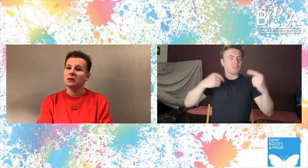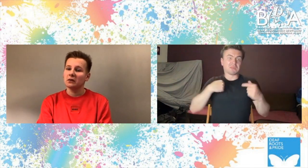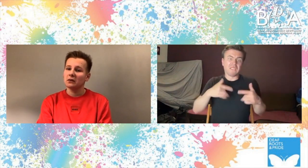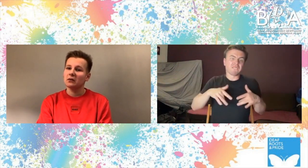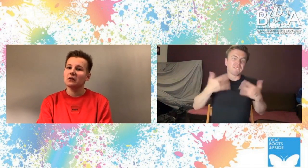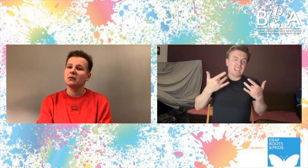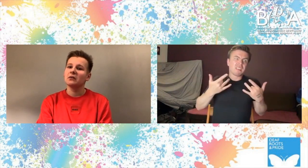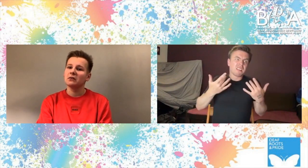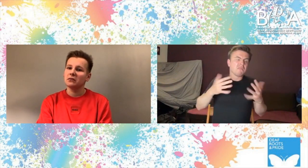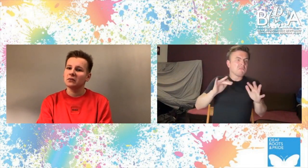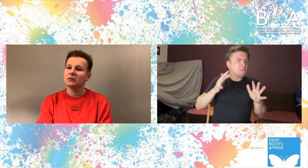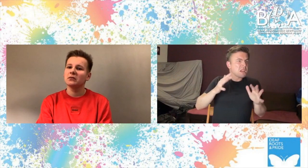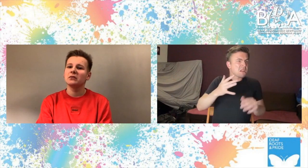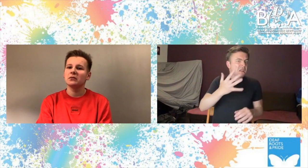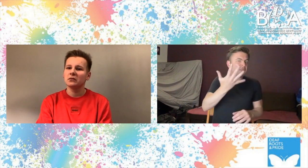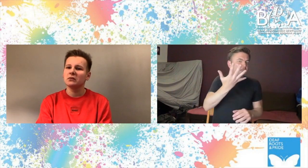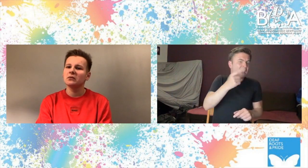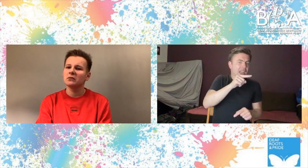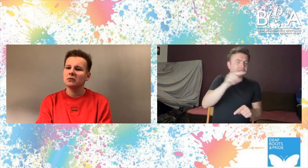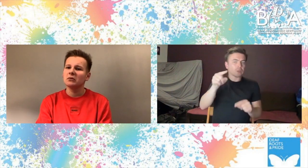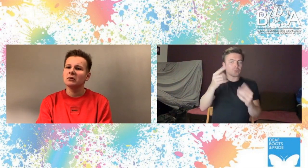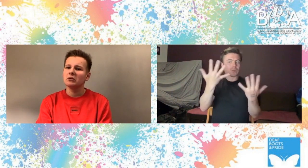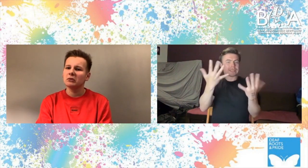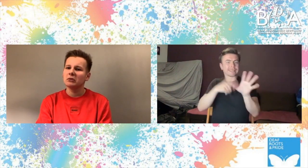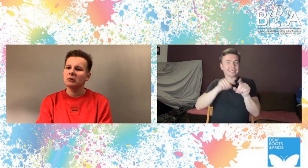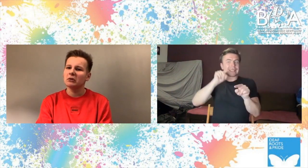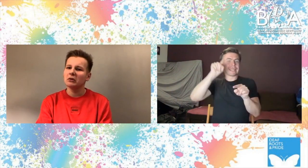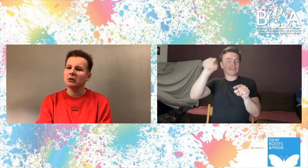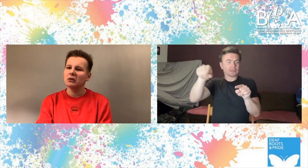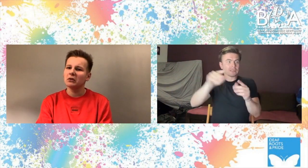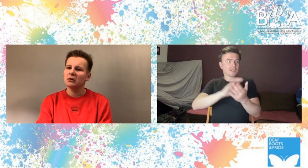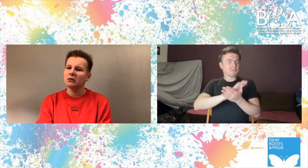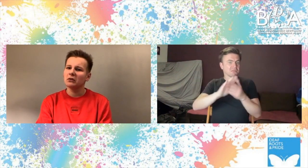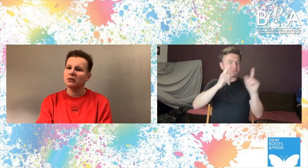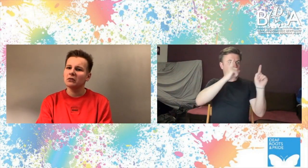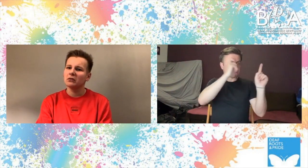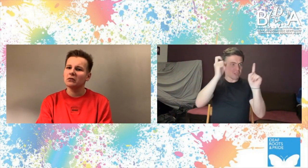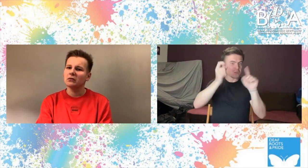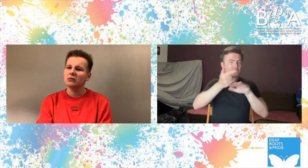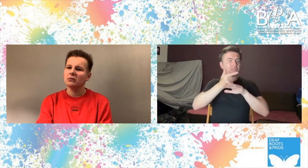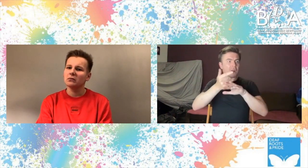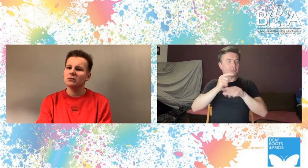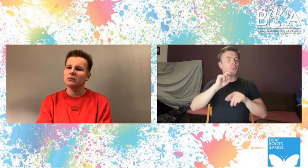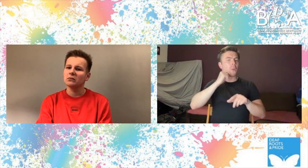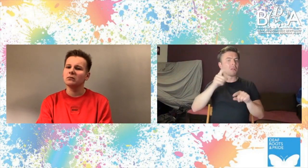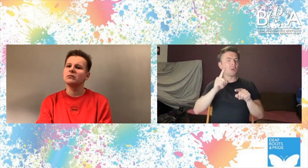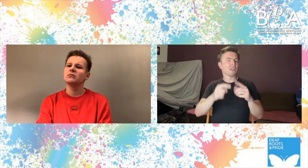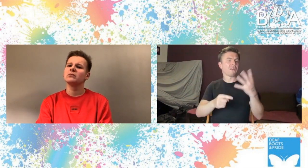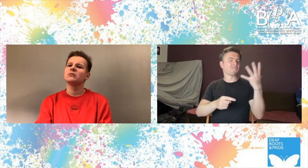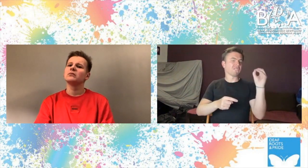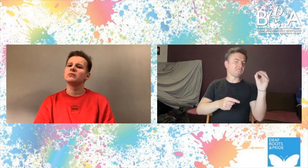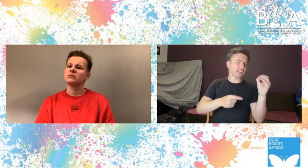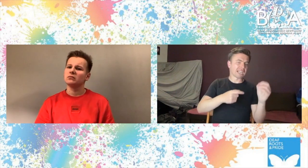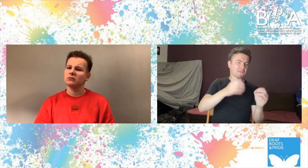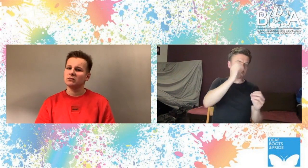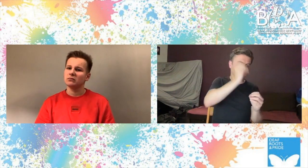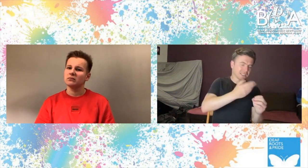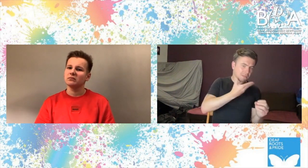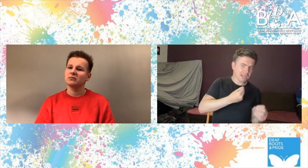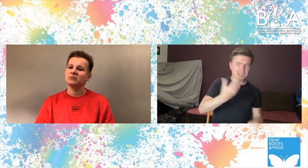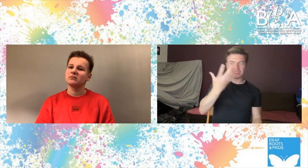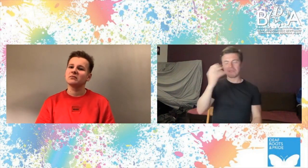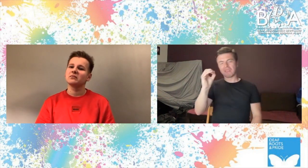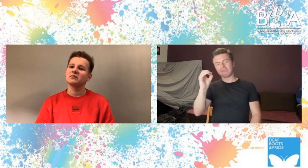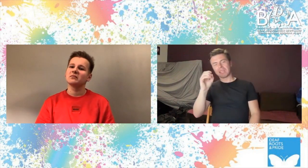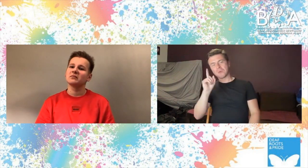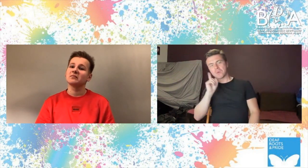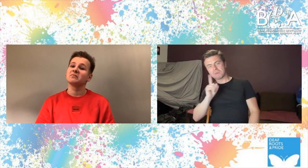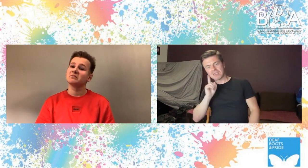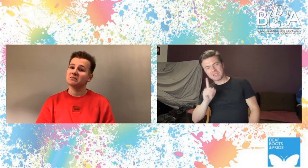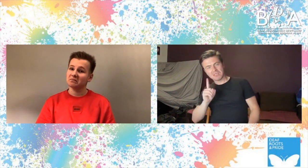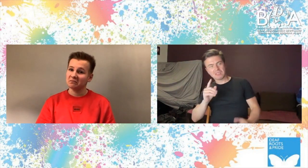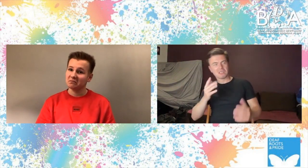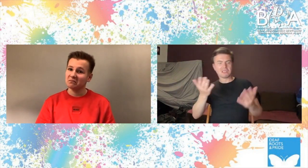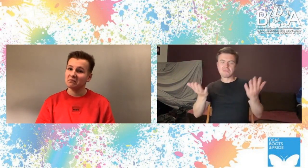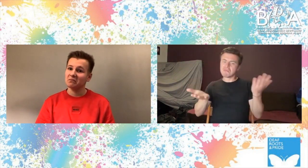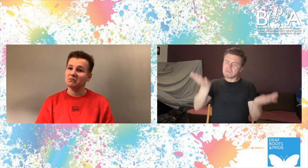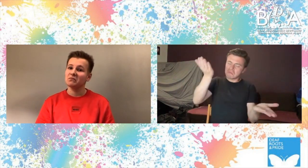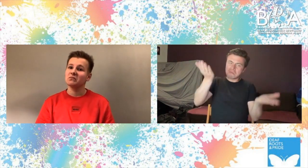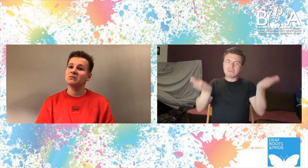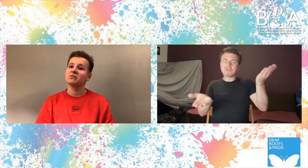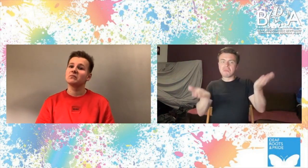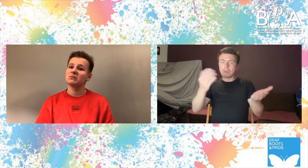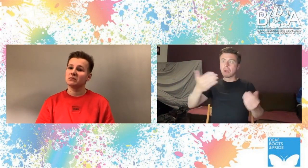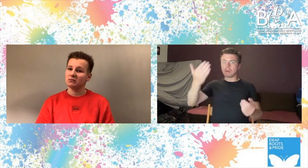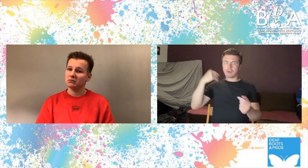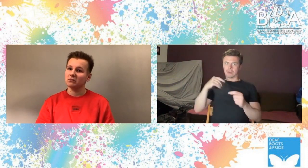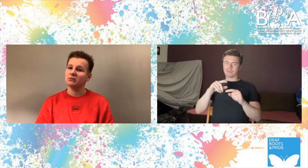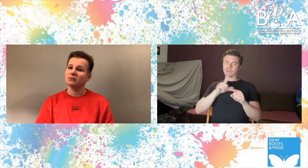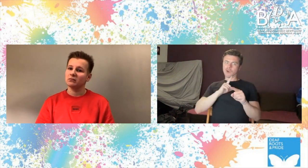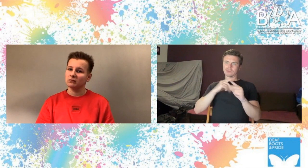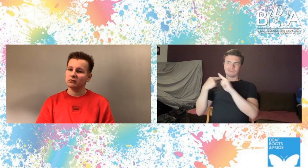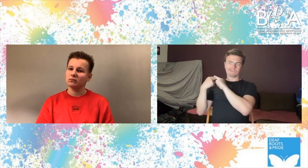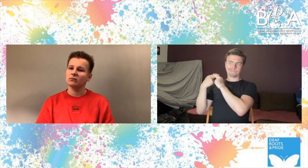maybe in 5 to 10 years’ time it will be a 50-50 split. But traditionally it has